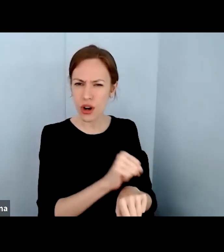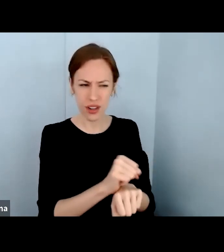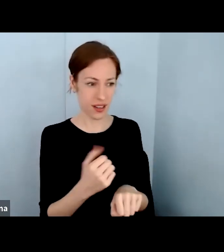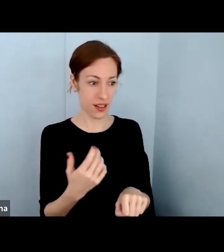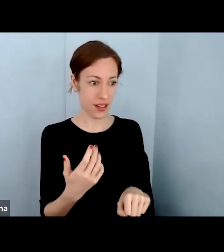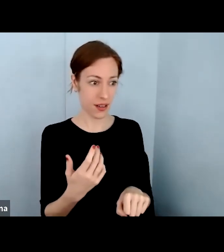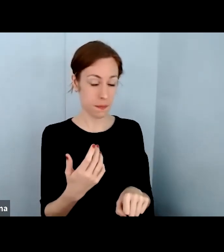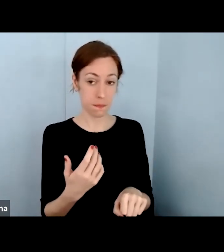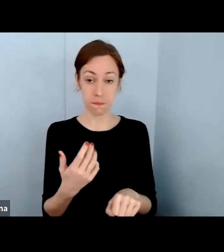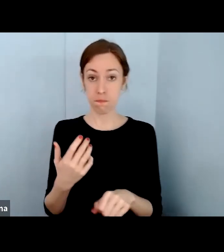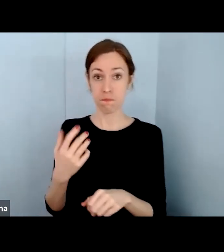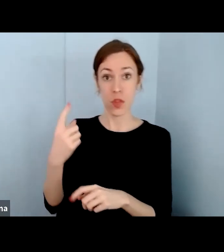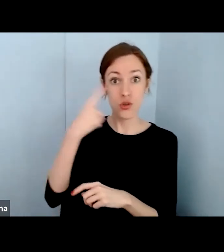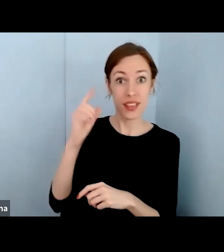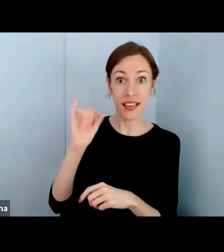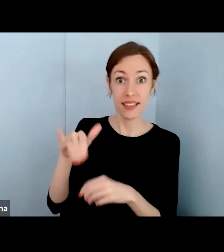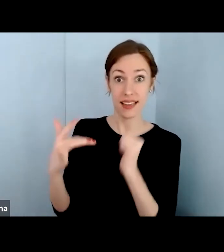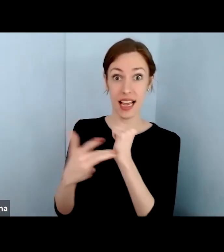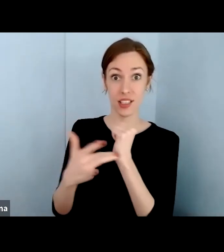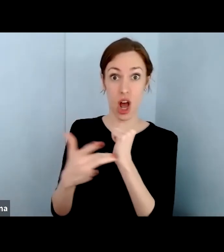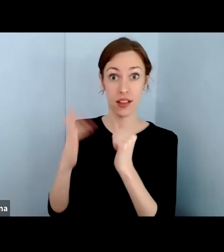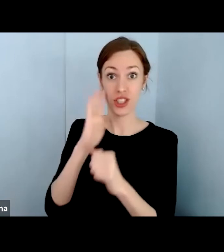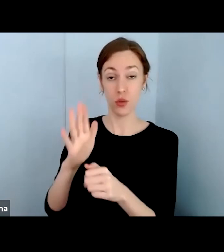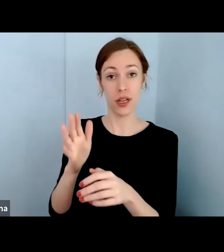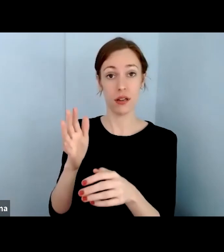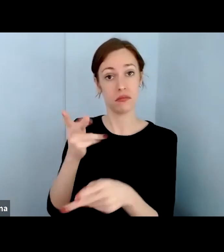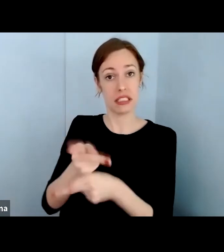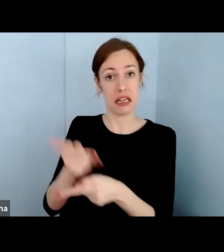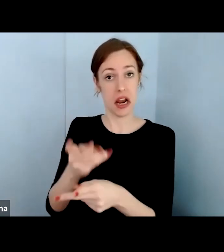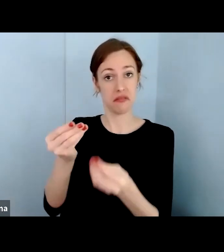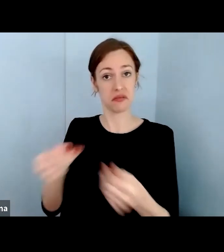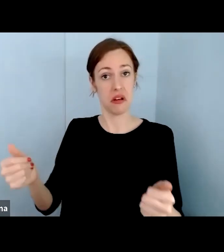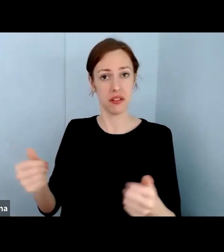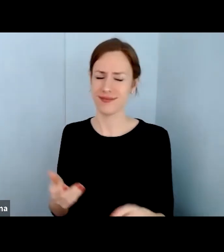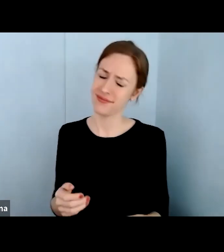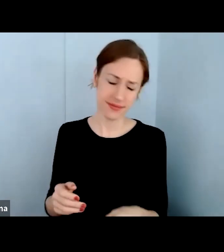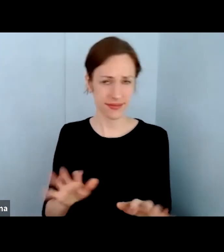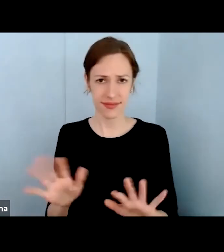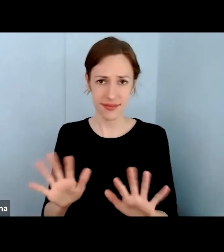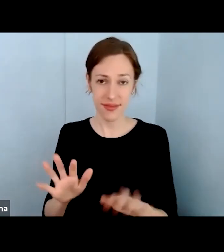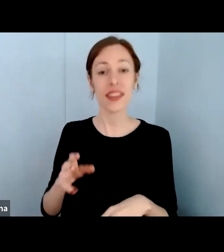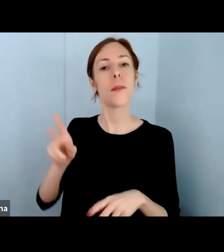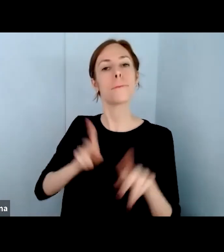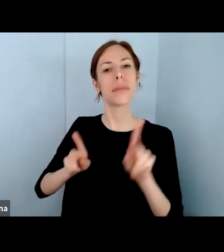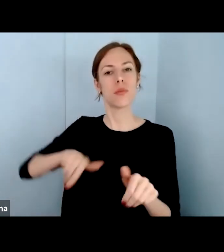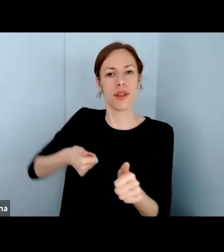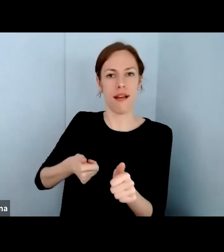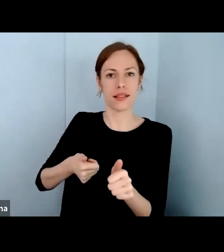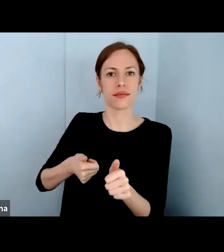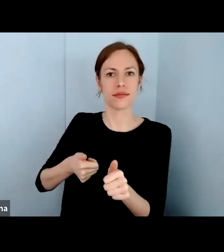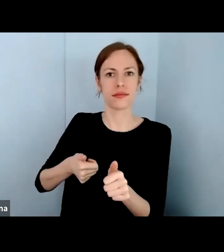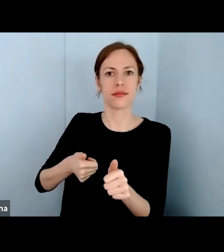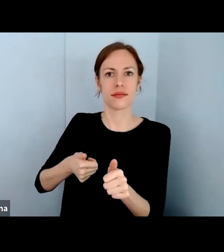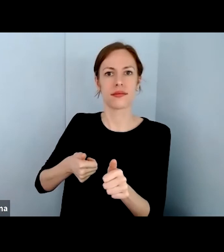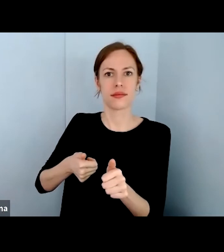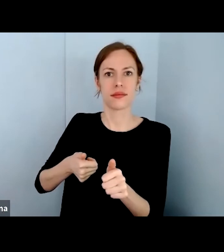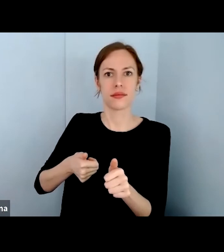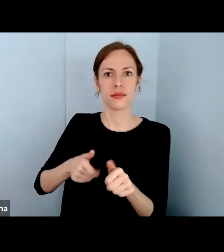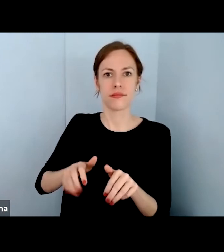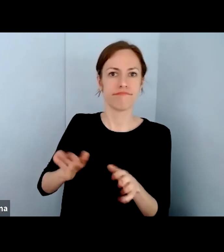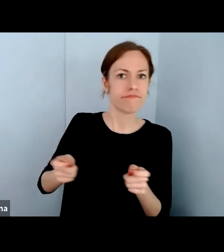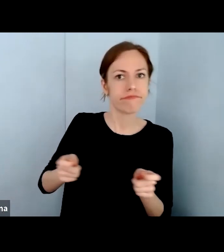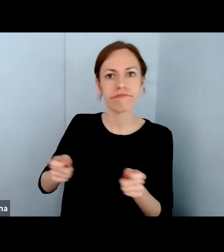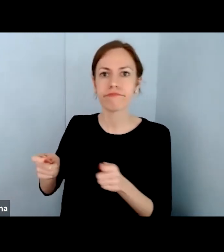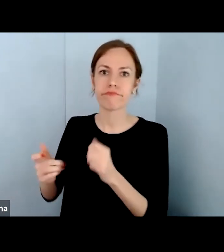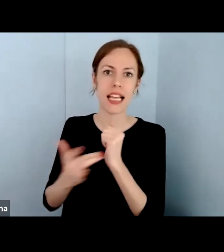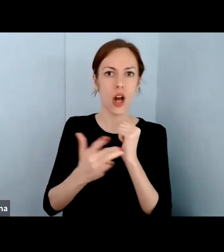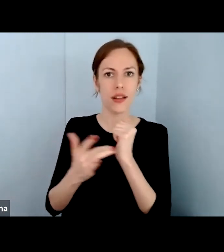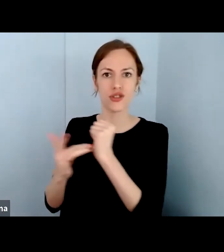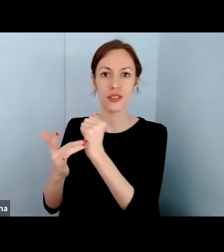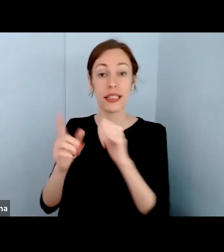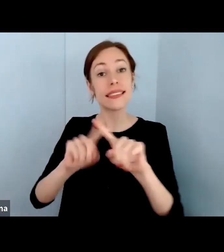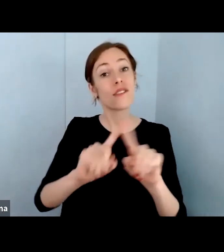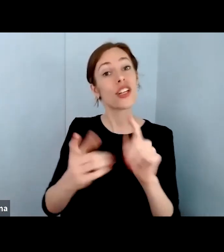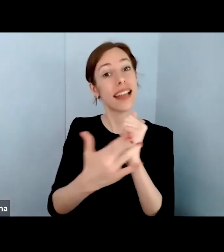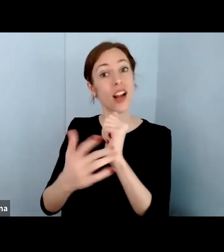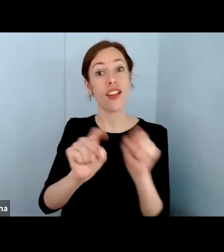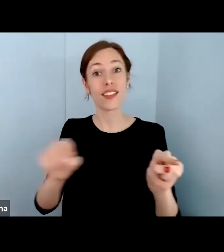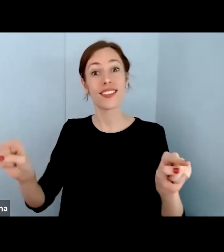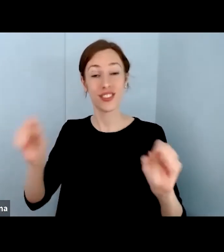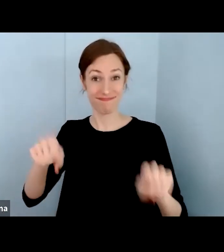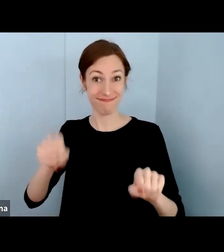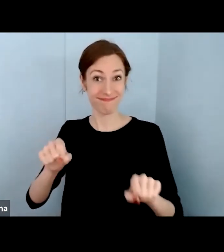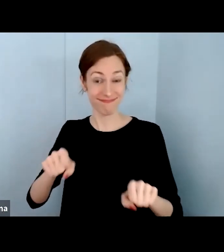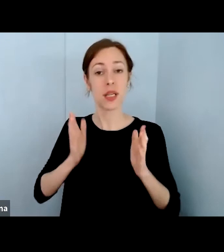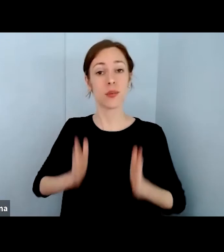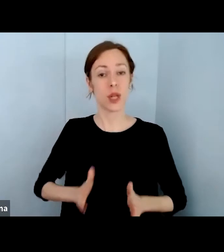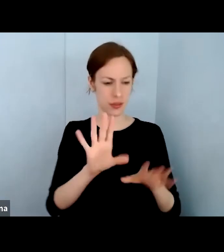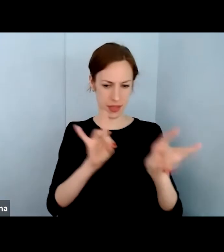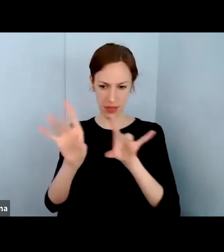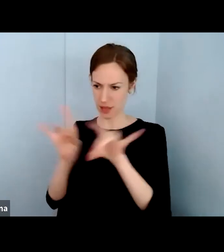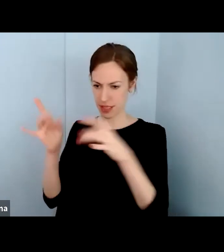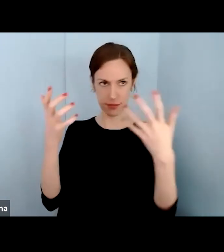This is a socio technical problem which is to say there are people. And there are elements of the technology that when they come together, they produce different configurations or possibilities political possibilities.